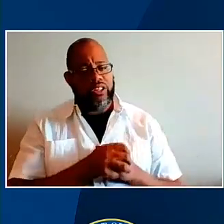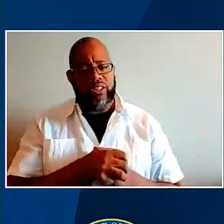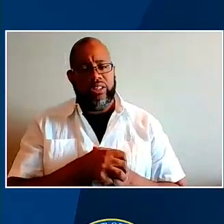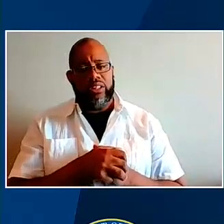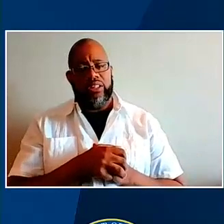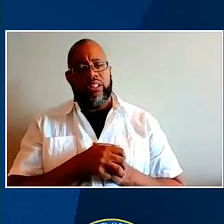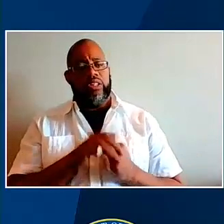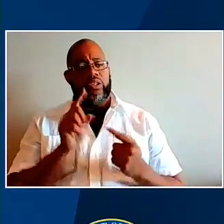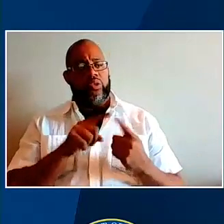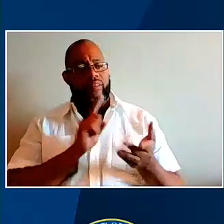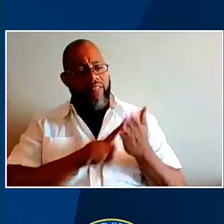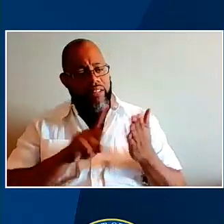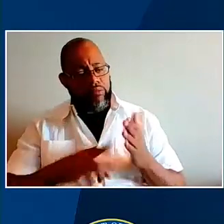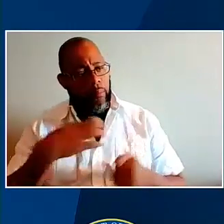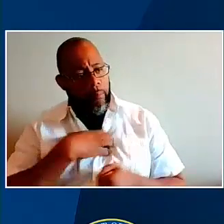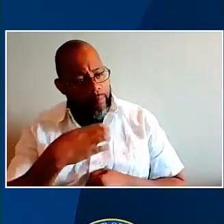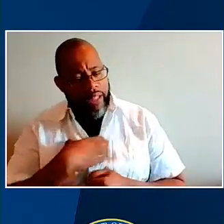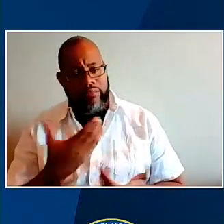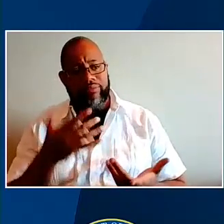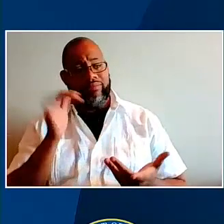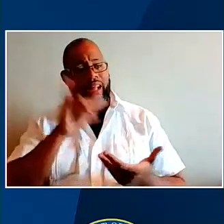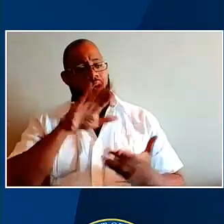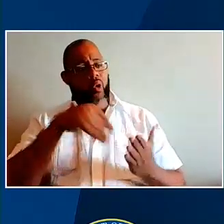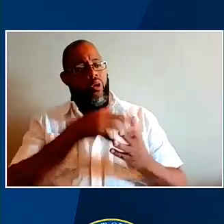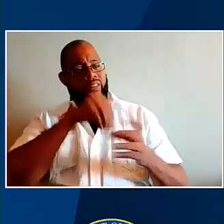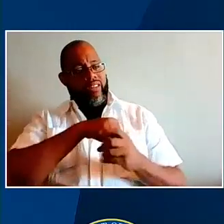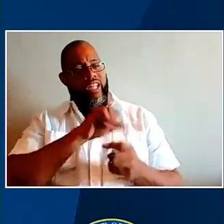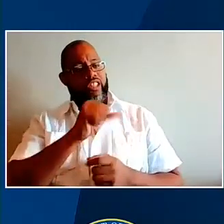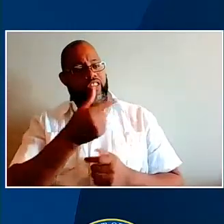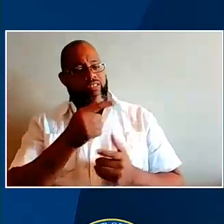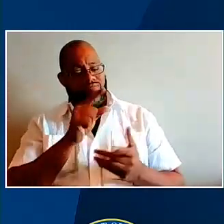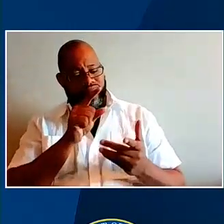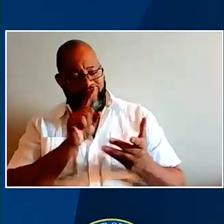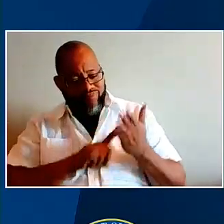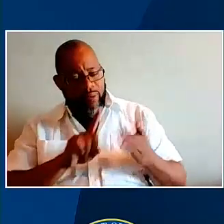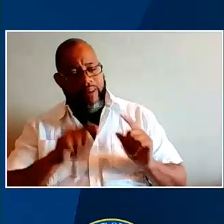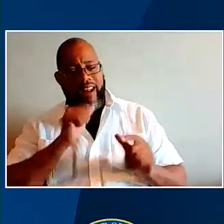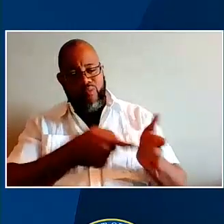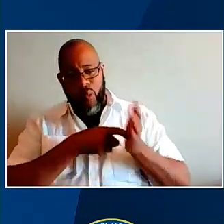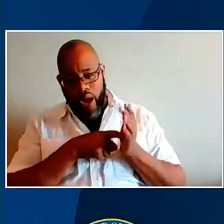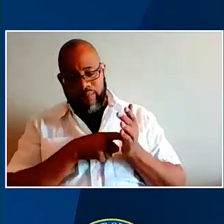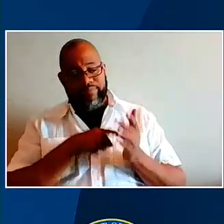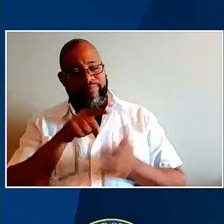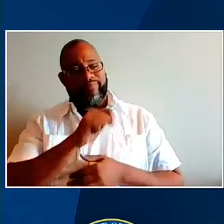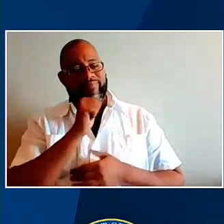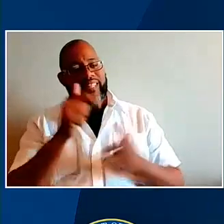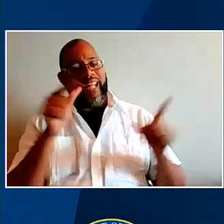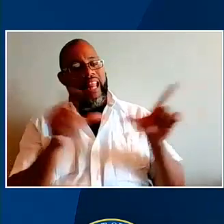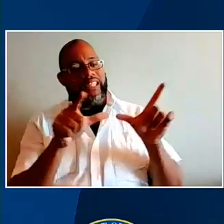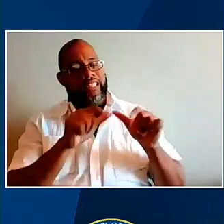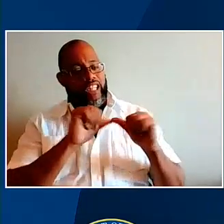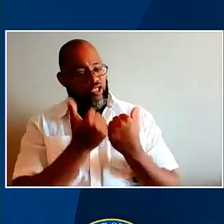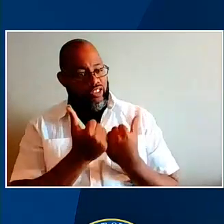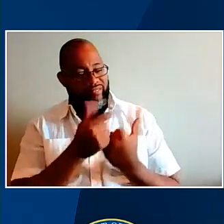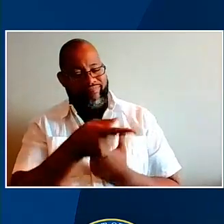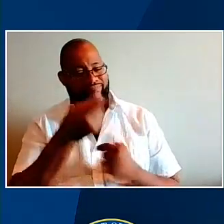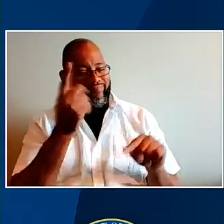investigate complaints. Those are all within an AG's discretion but not required. They are not a licensing agency. They can't- they don't monitor the